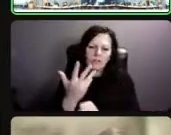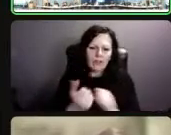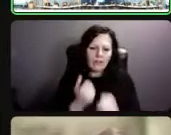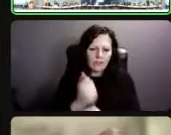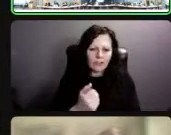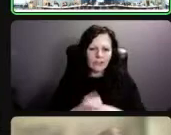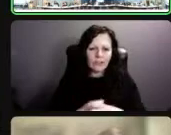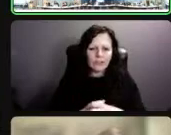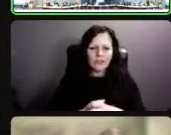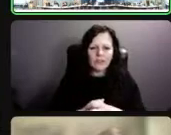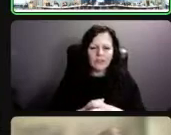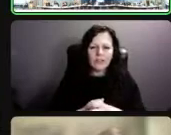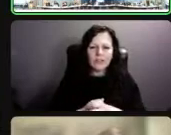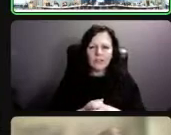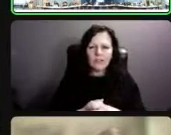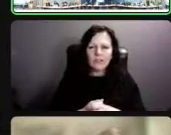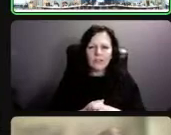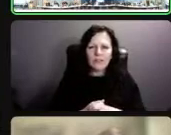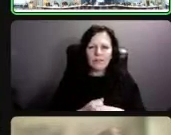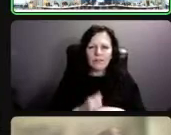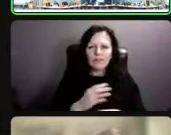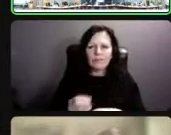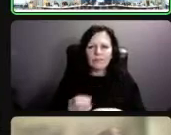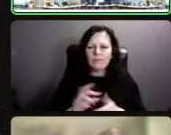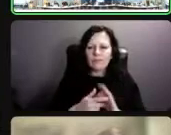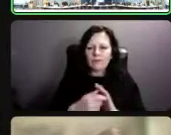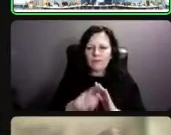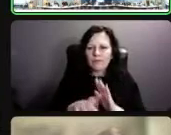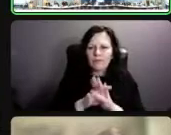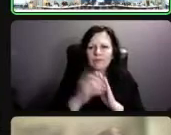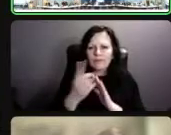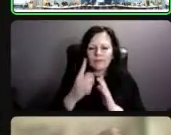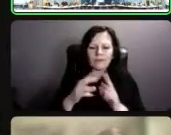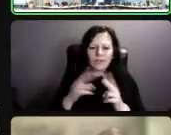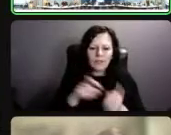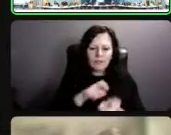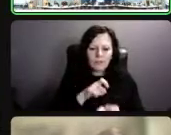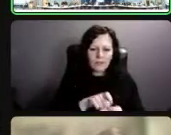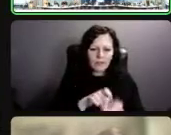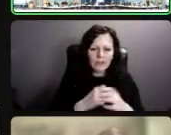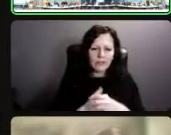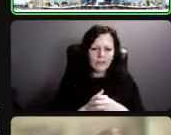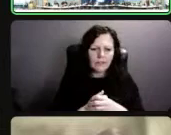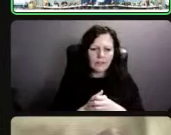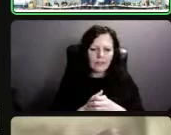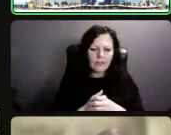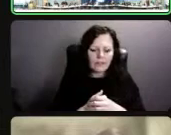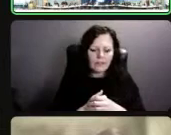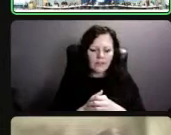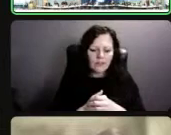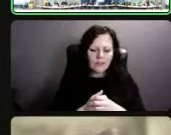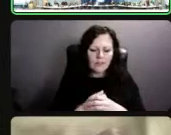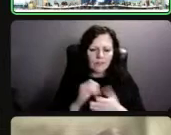IN MORE THAN FIVE YEARS.